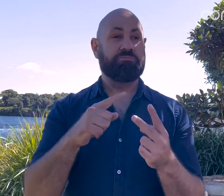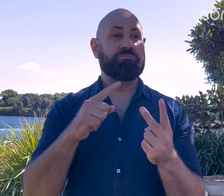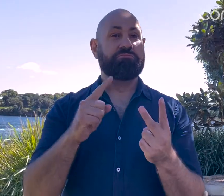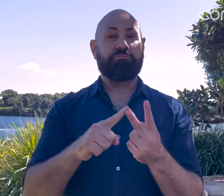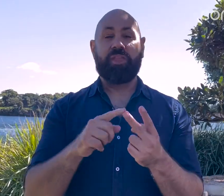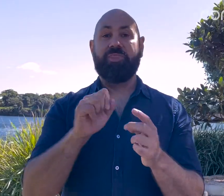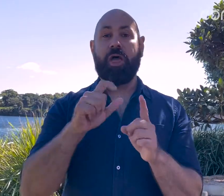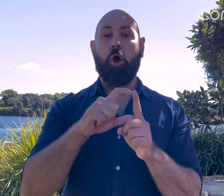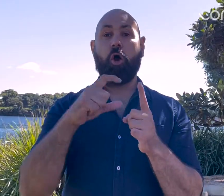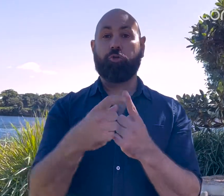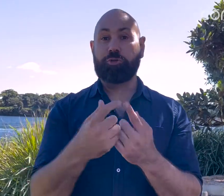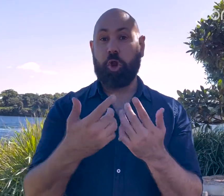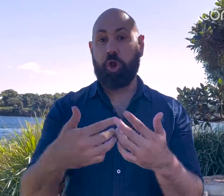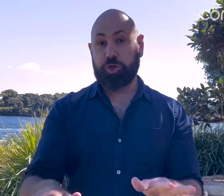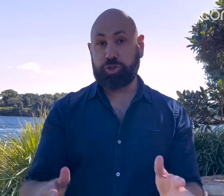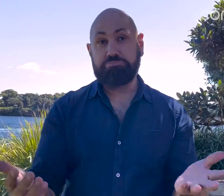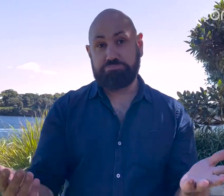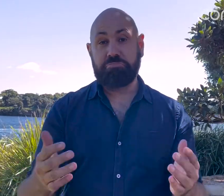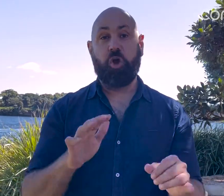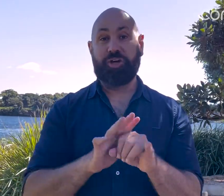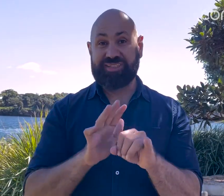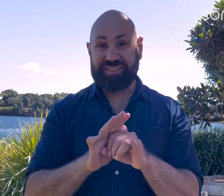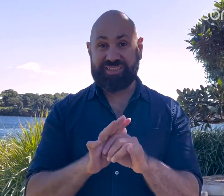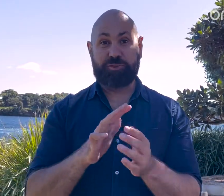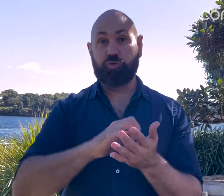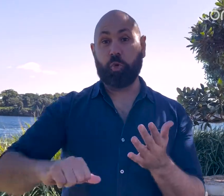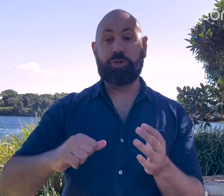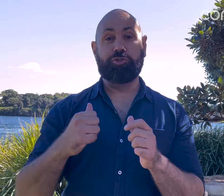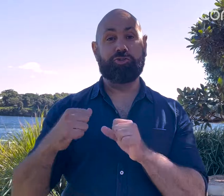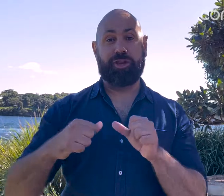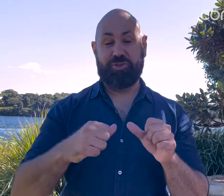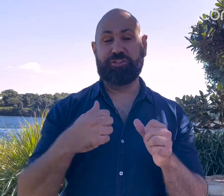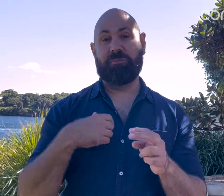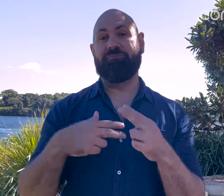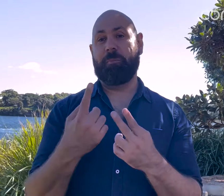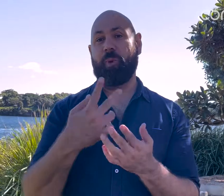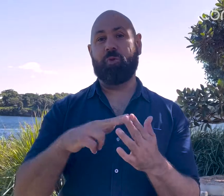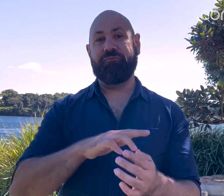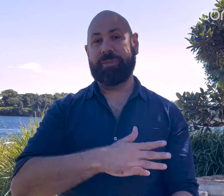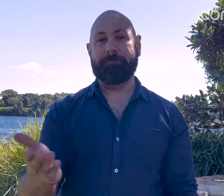leading to loss of identity especially for the Stolen Generation which my family is part of.